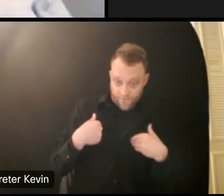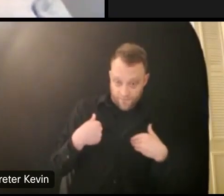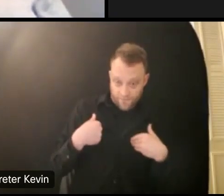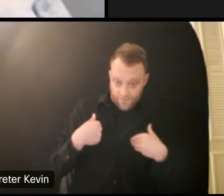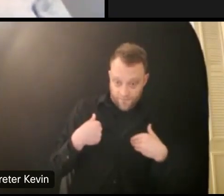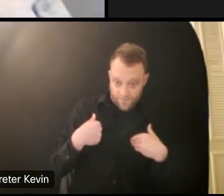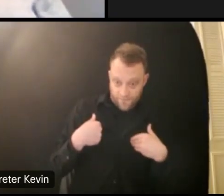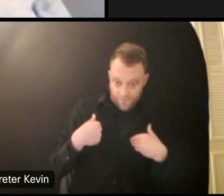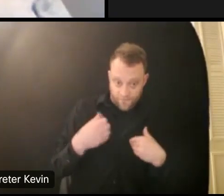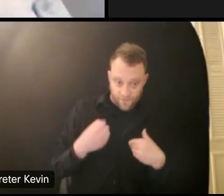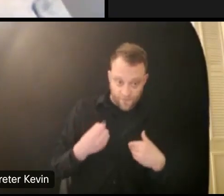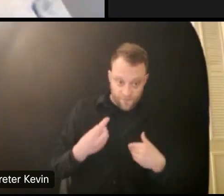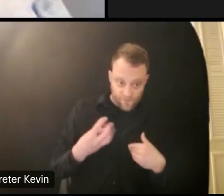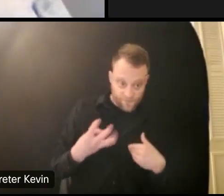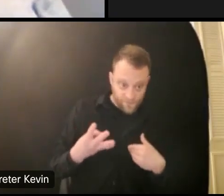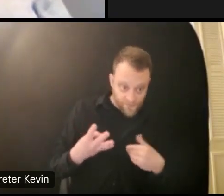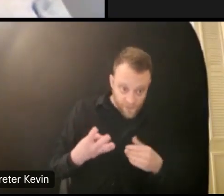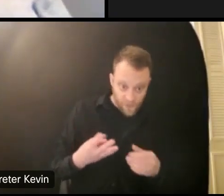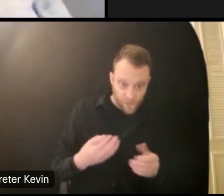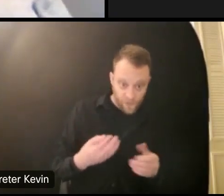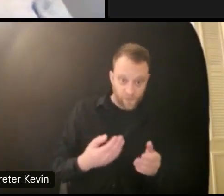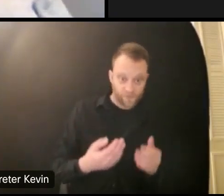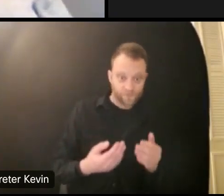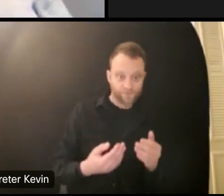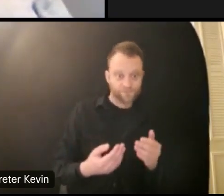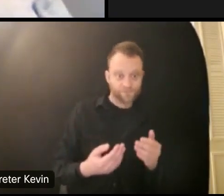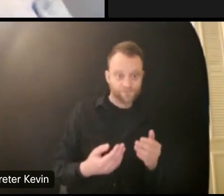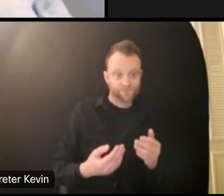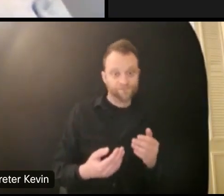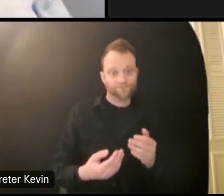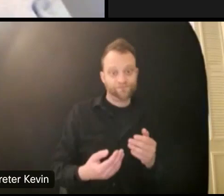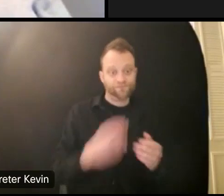Commissioners, everybody at different levels of their understanding, so we're just kind of